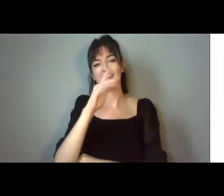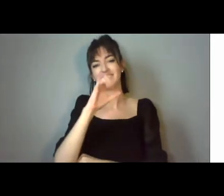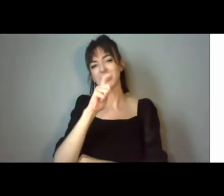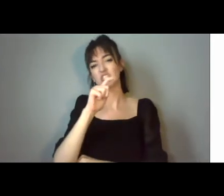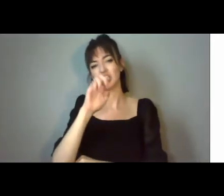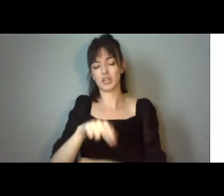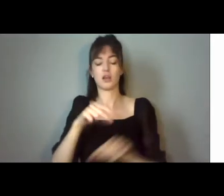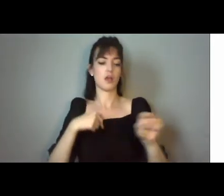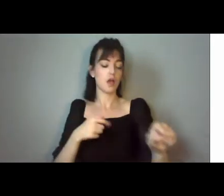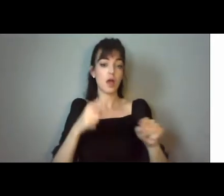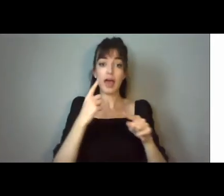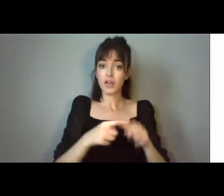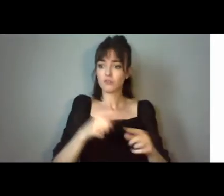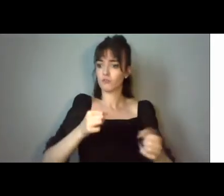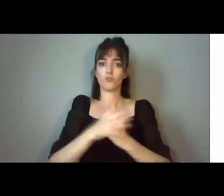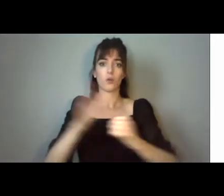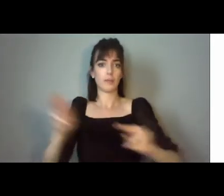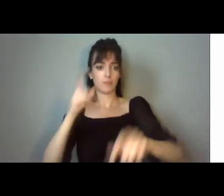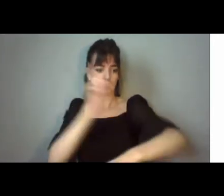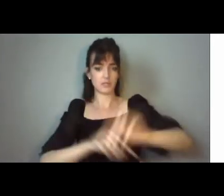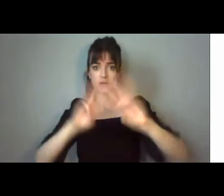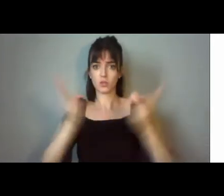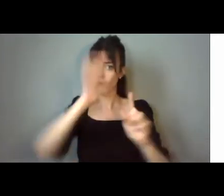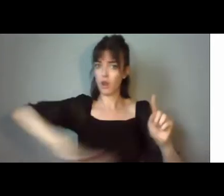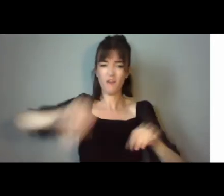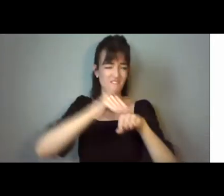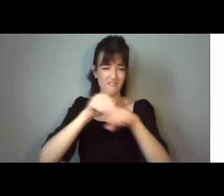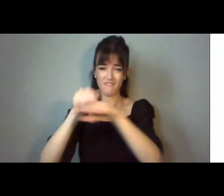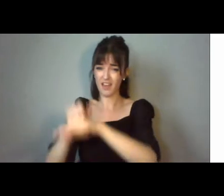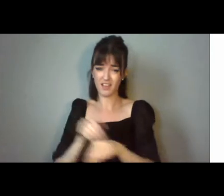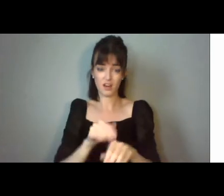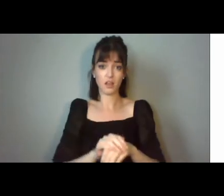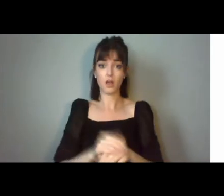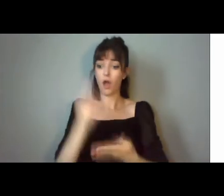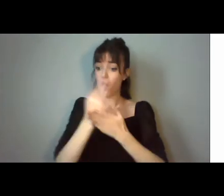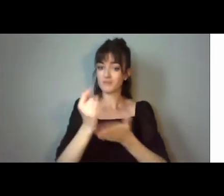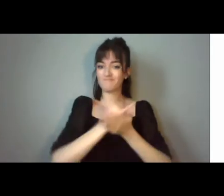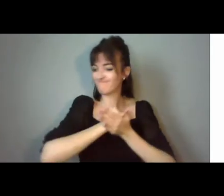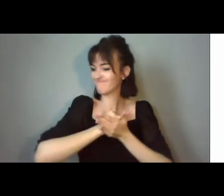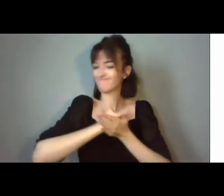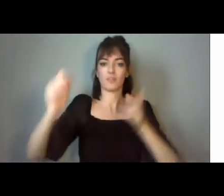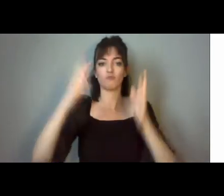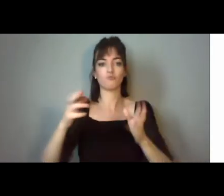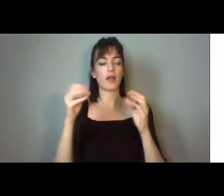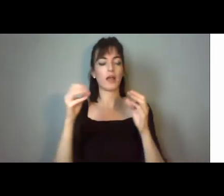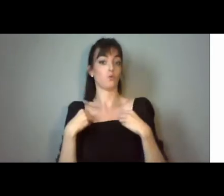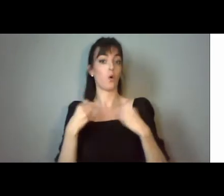over the world. And has often led to a denial of the right to own property, to marry, to inherit,